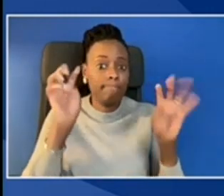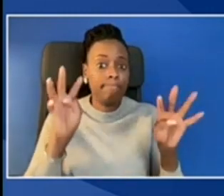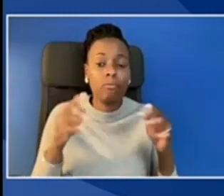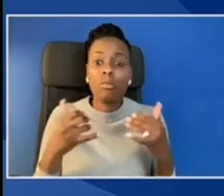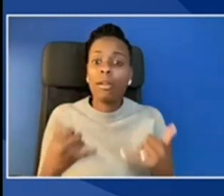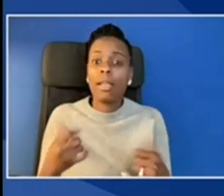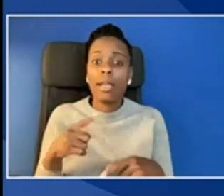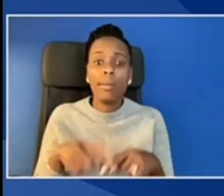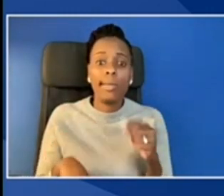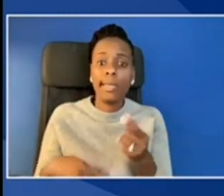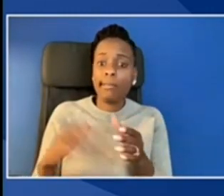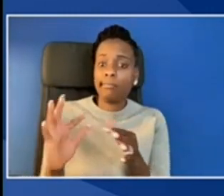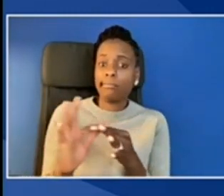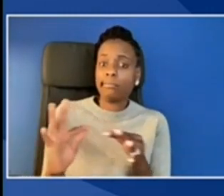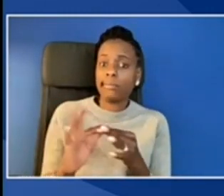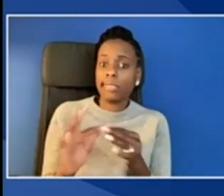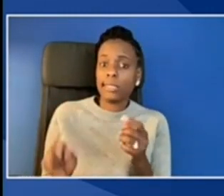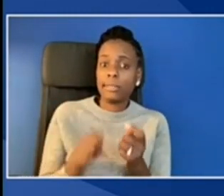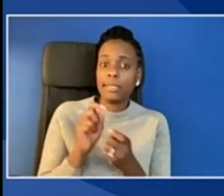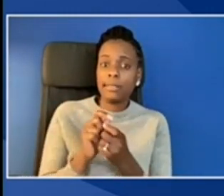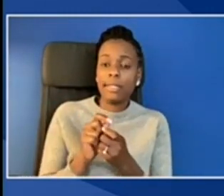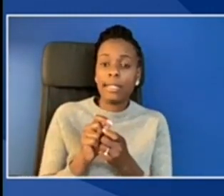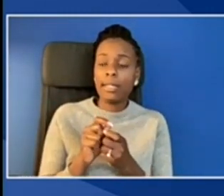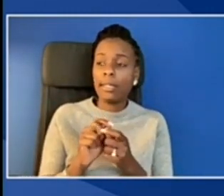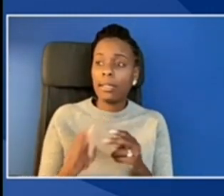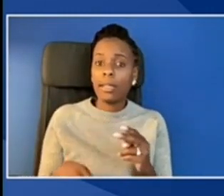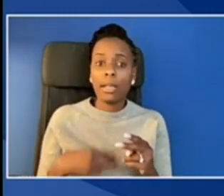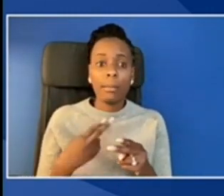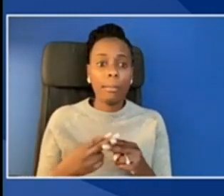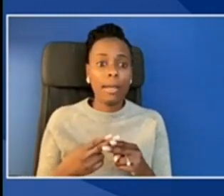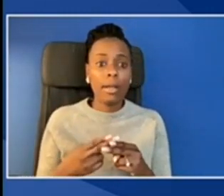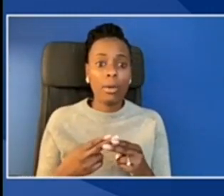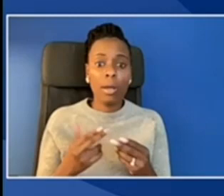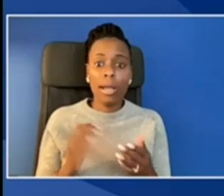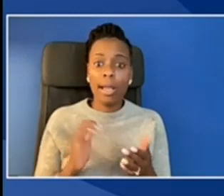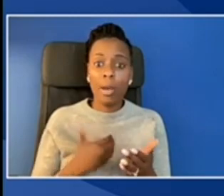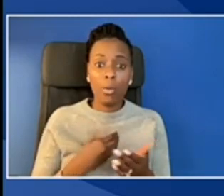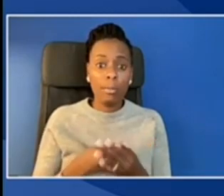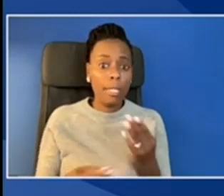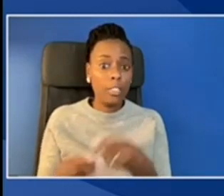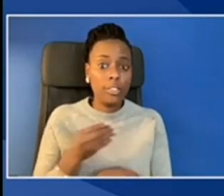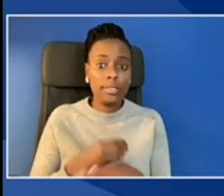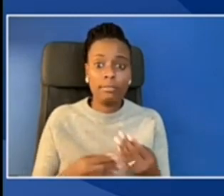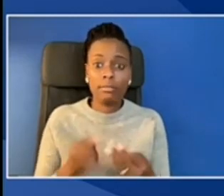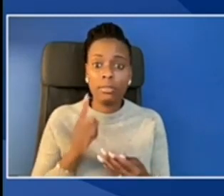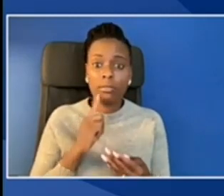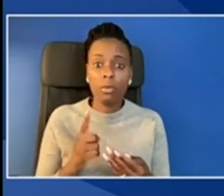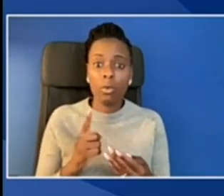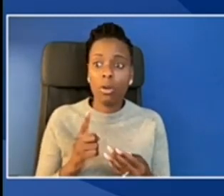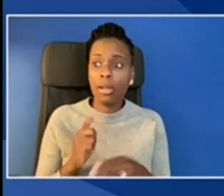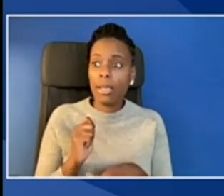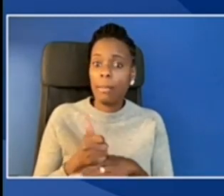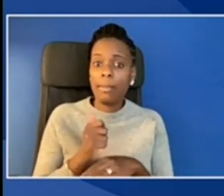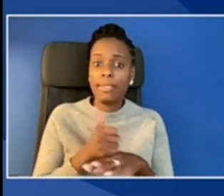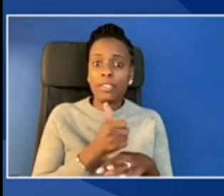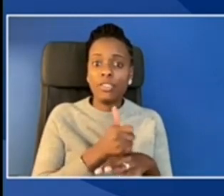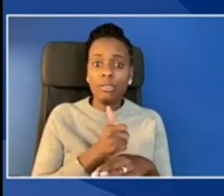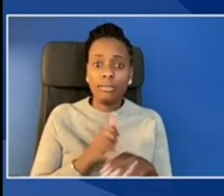specificity on any more details about what our budget will be for any of the implementation activities or regulations